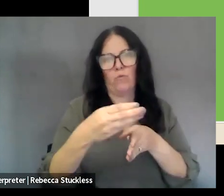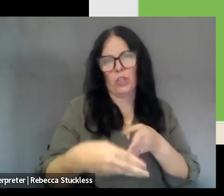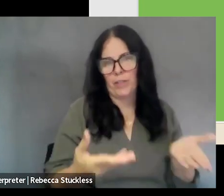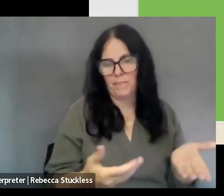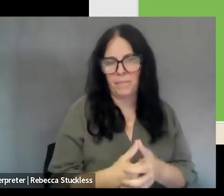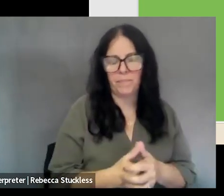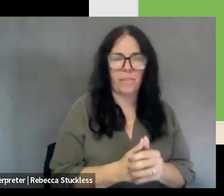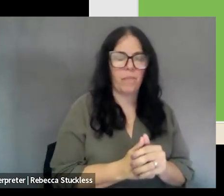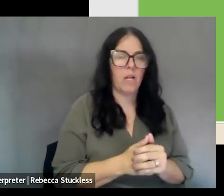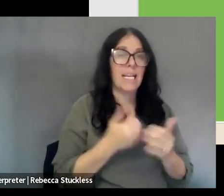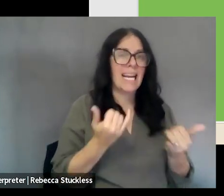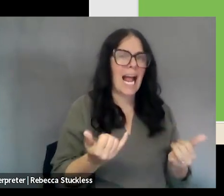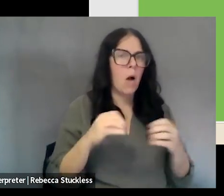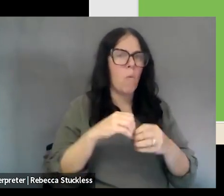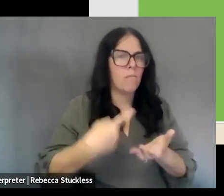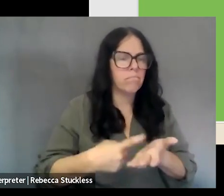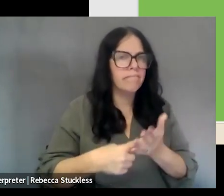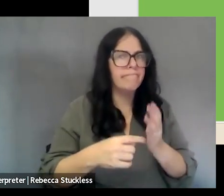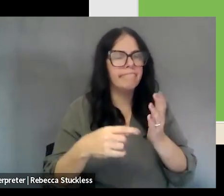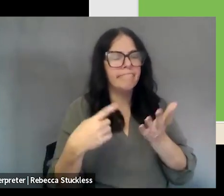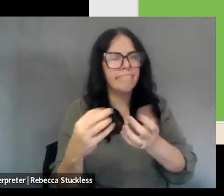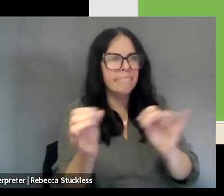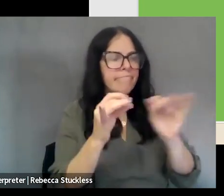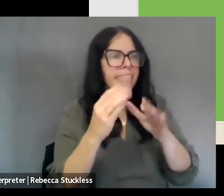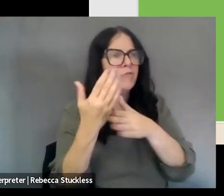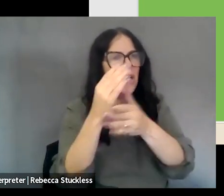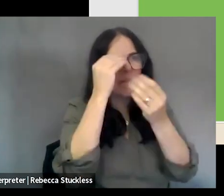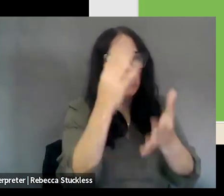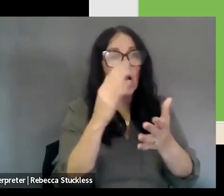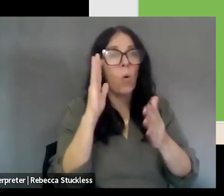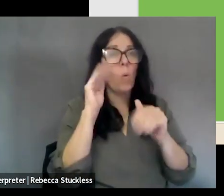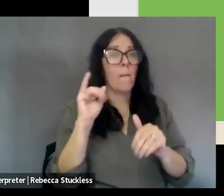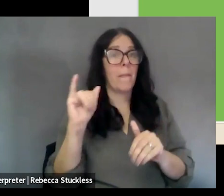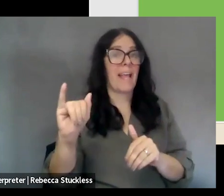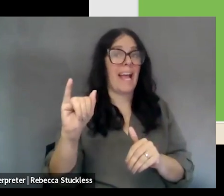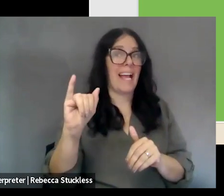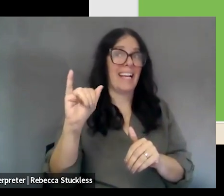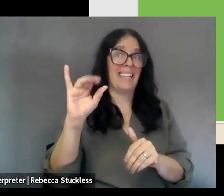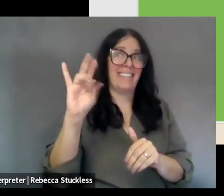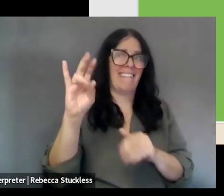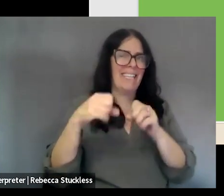raise awareness and speak about it, we can help bring that number down a little bit. Next slide,